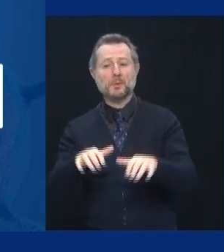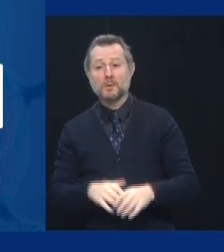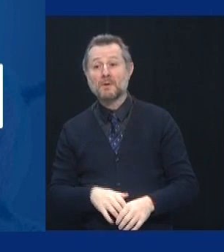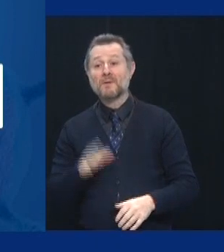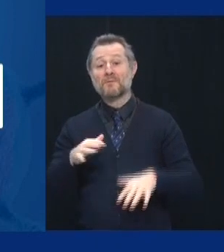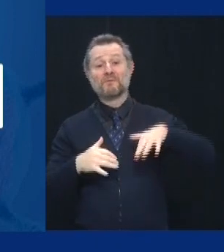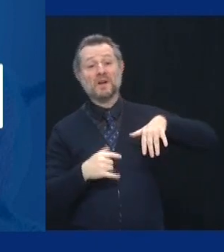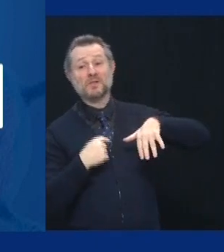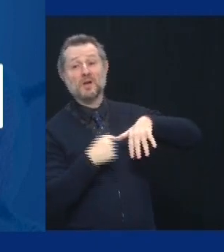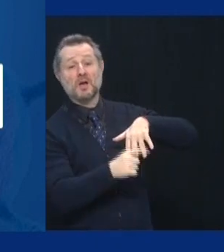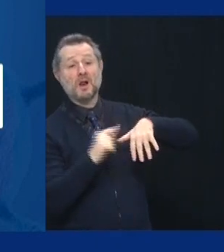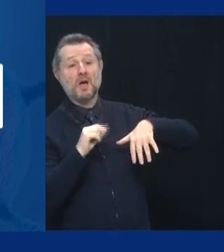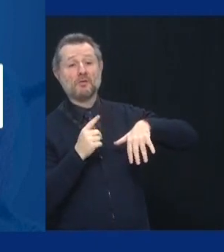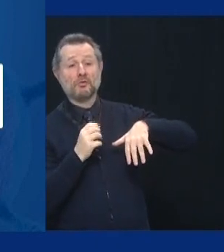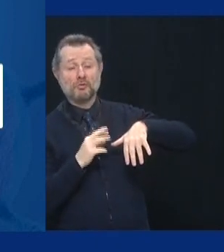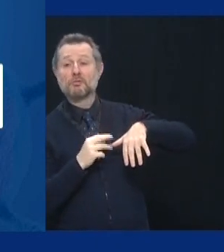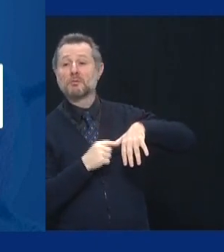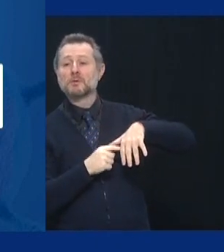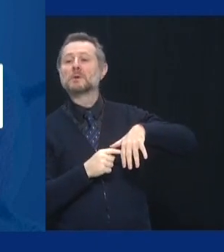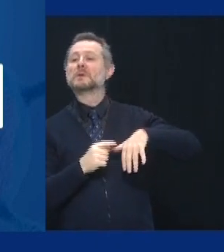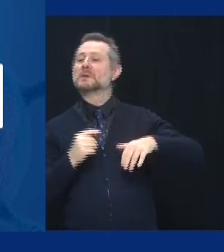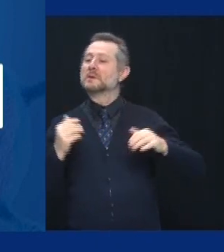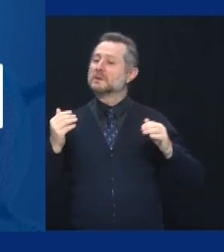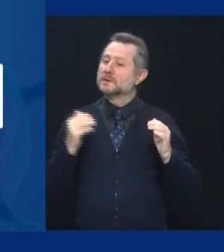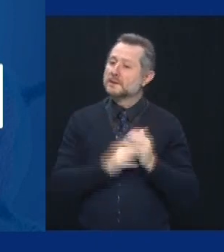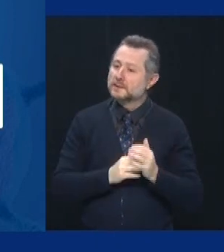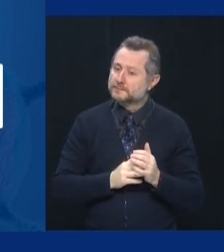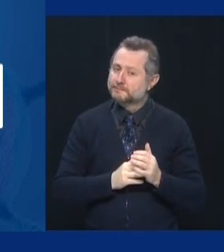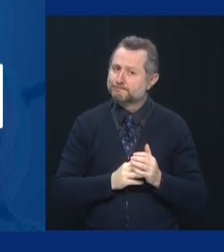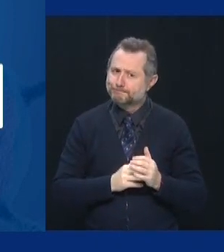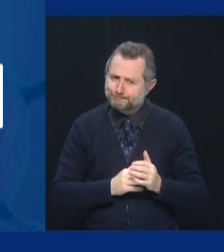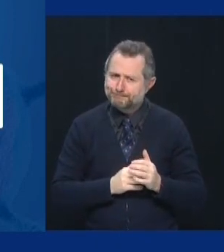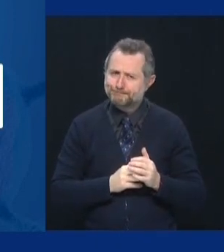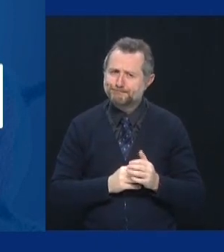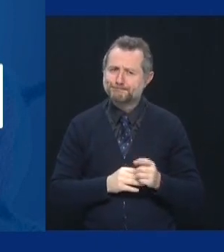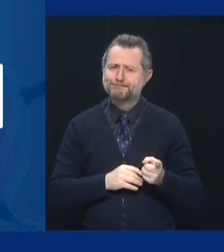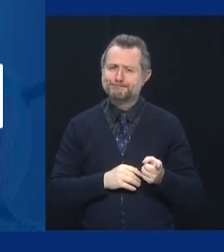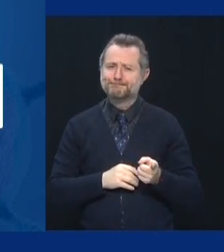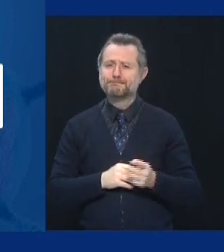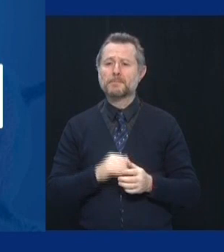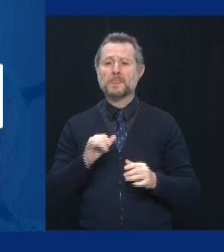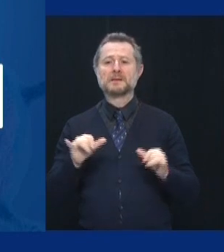ICU DOWN 27. INTUBATION DOWN SEVEN. THIS IS PERCENTAGE HOSPITALIZED BY PERCENT OF THE POPULATION